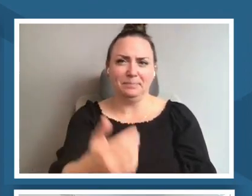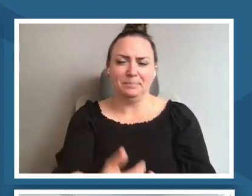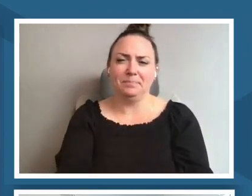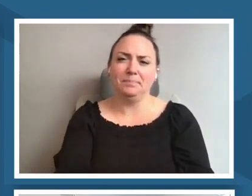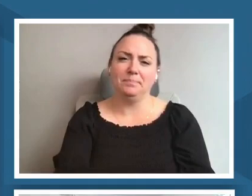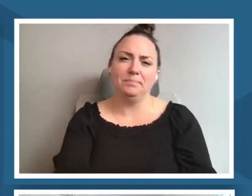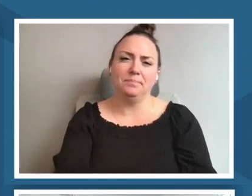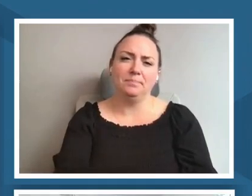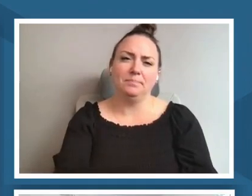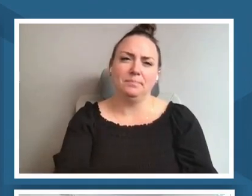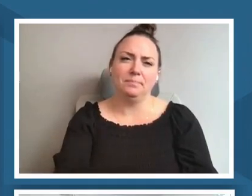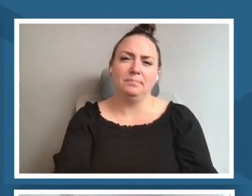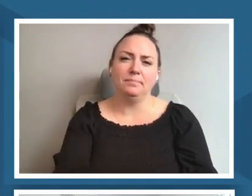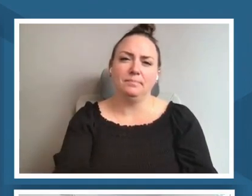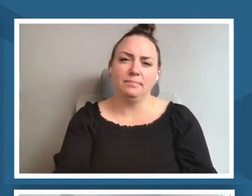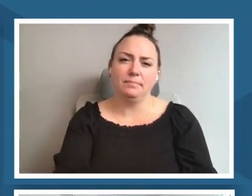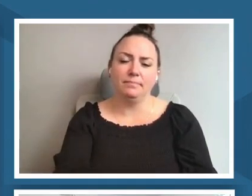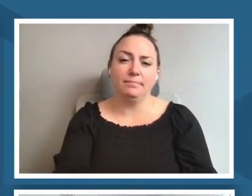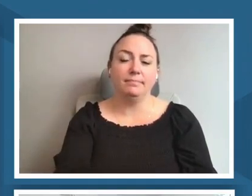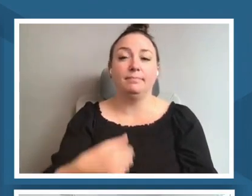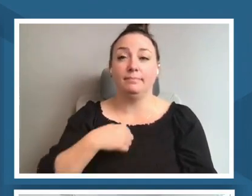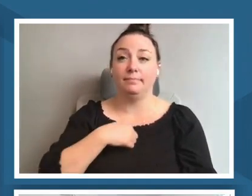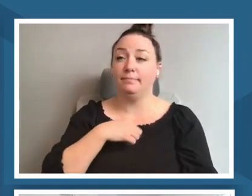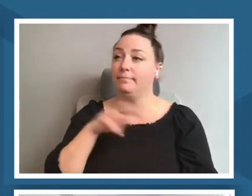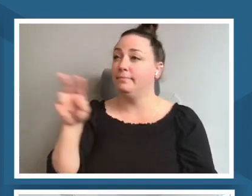i see a painting